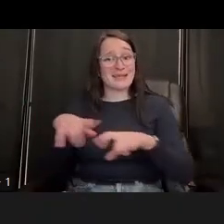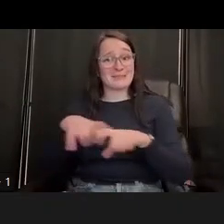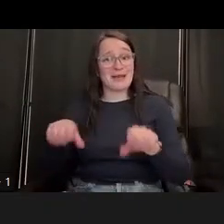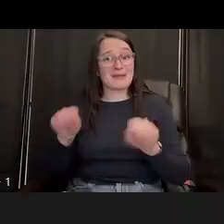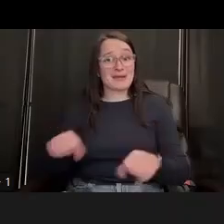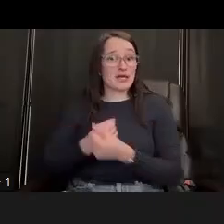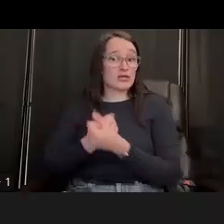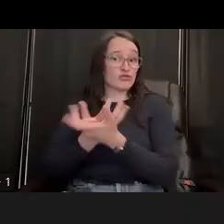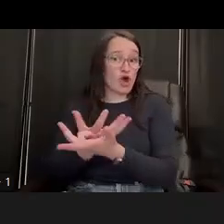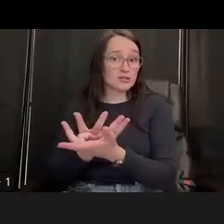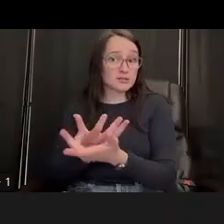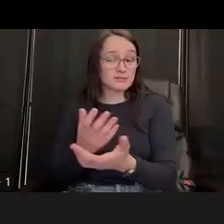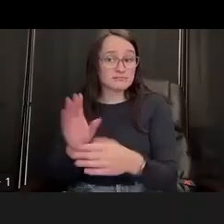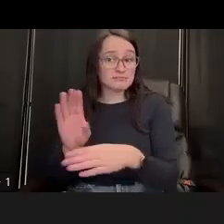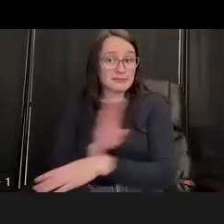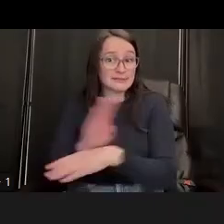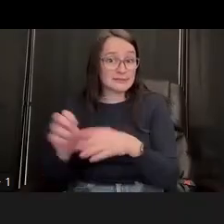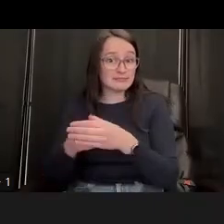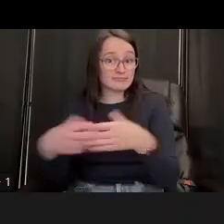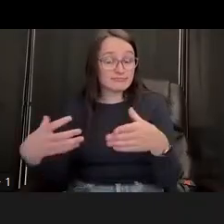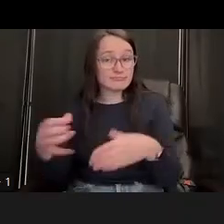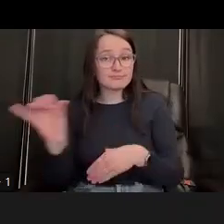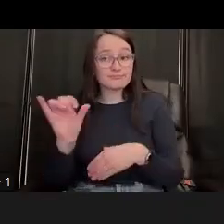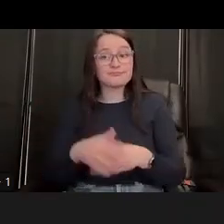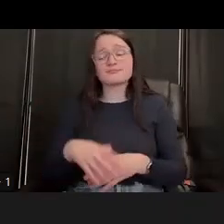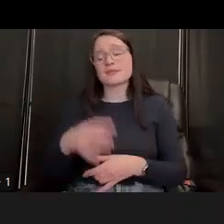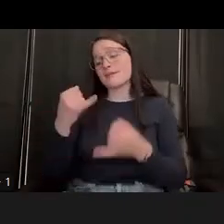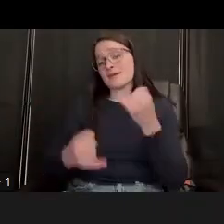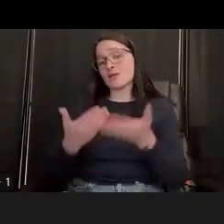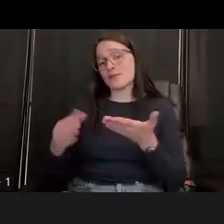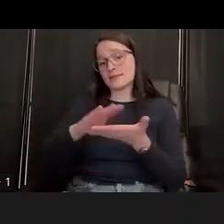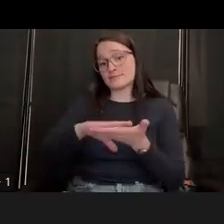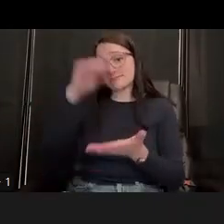and you know final takeaway for the day is that accessible workplaces are not just inclusive they